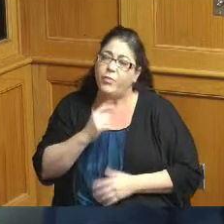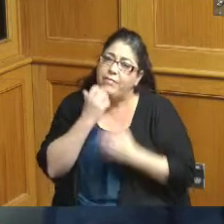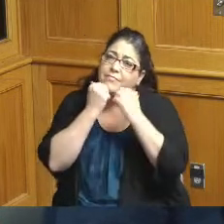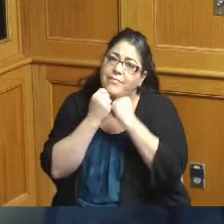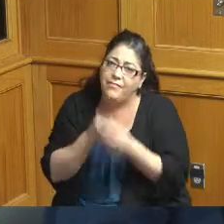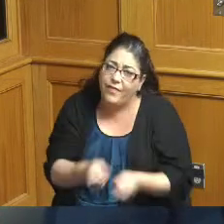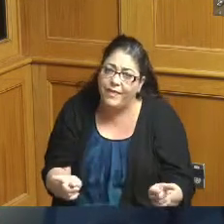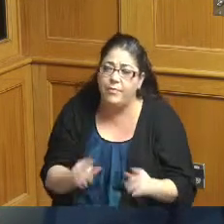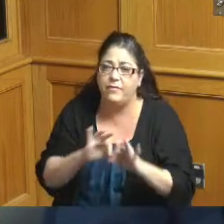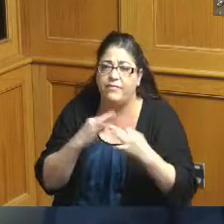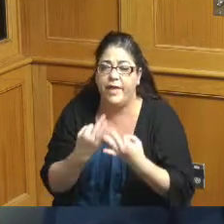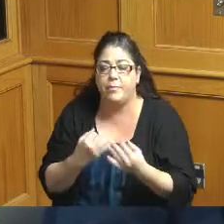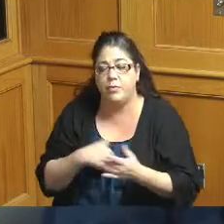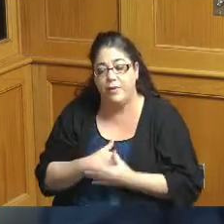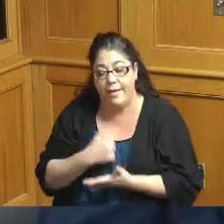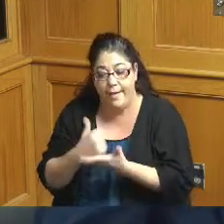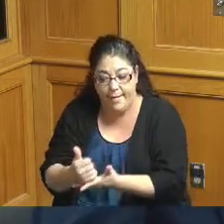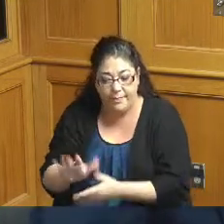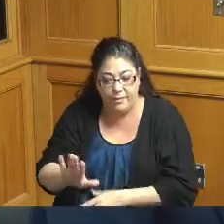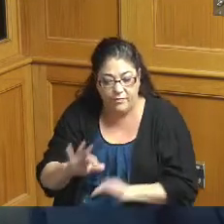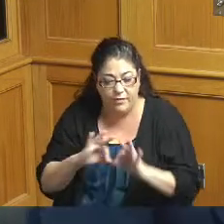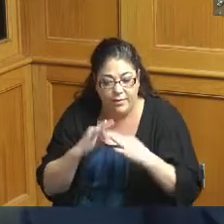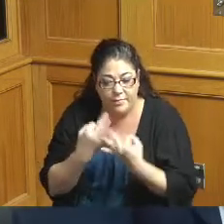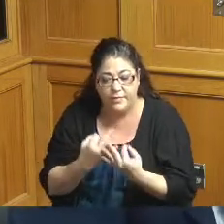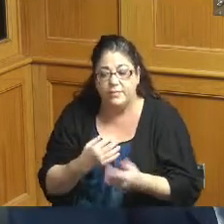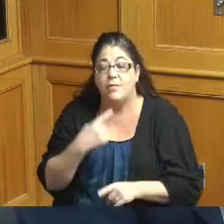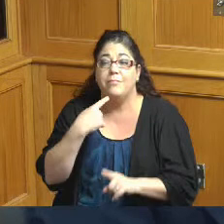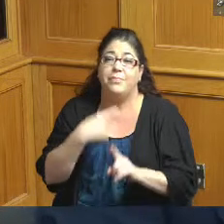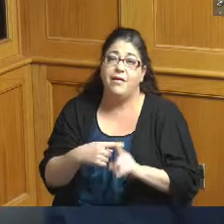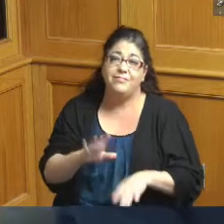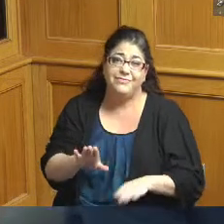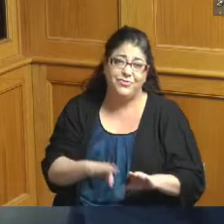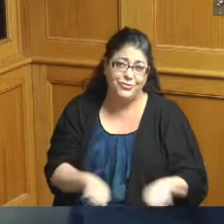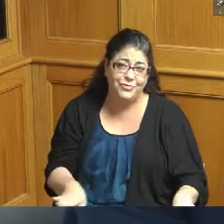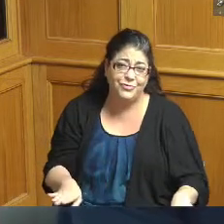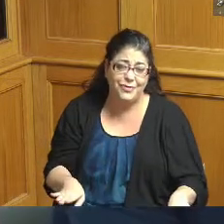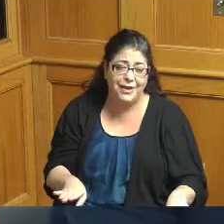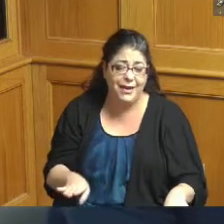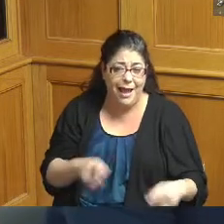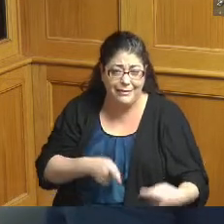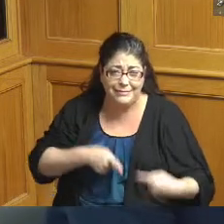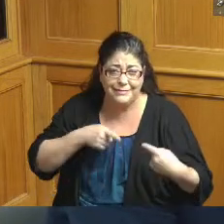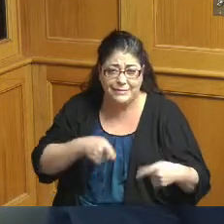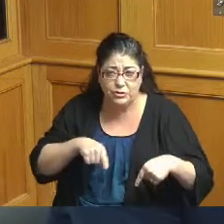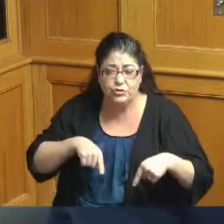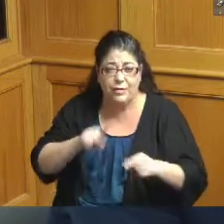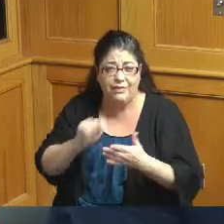they assist them the families and most importantly the children during their this difficult time one